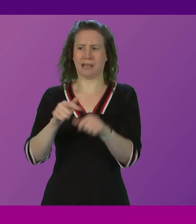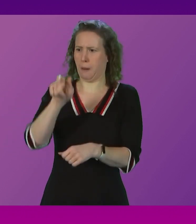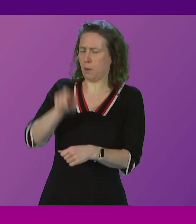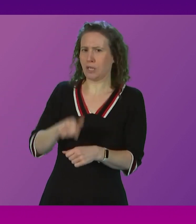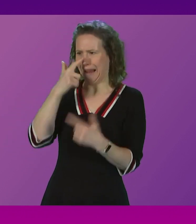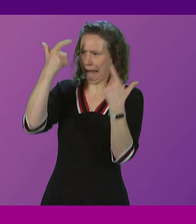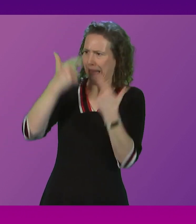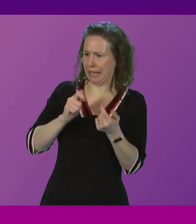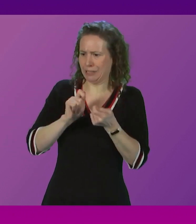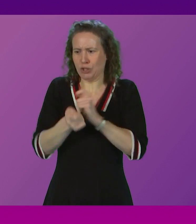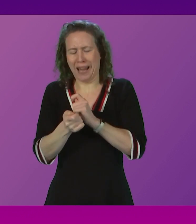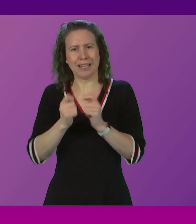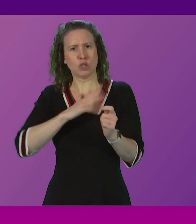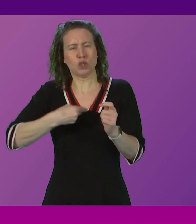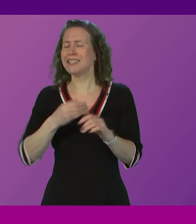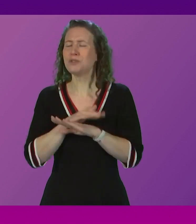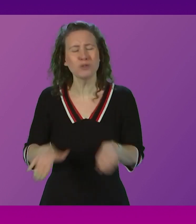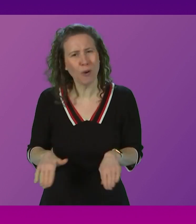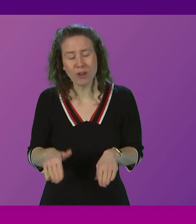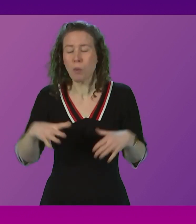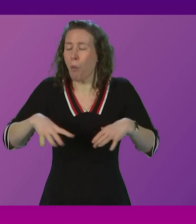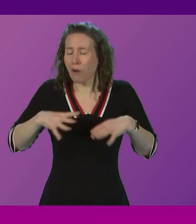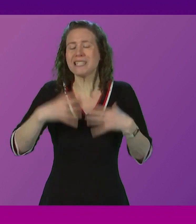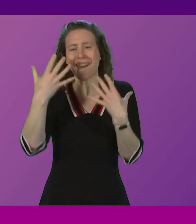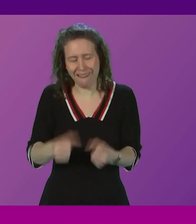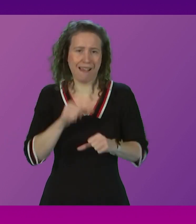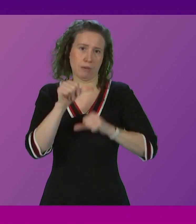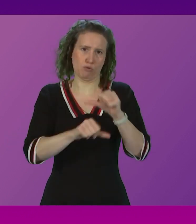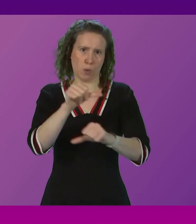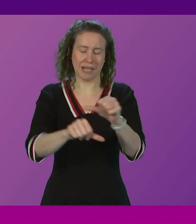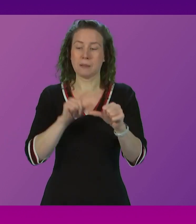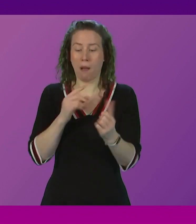legally change their gender. It is not—that process exists. The safeguards that I have